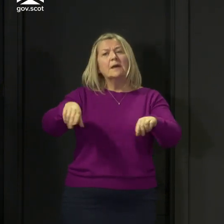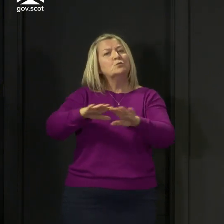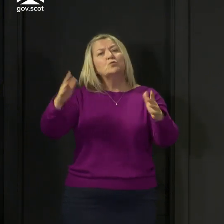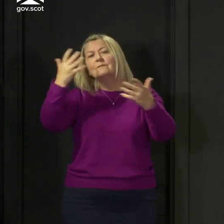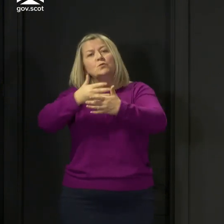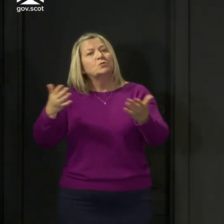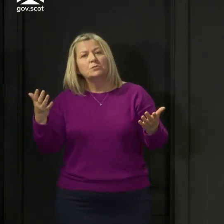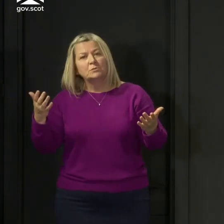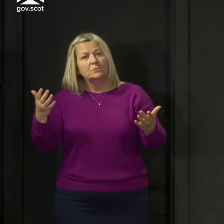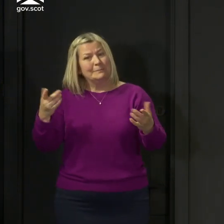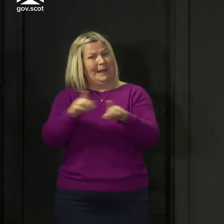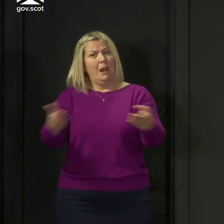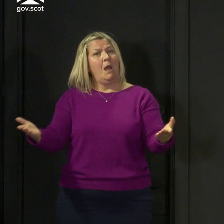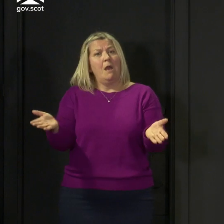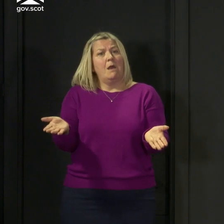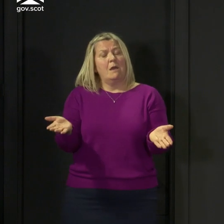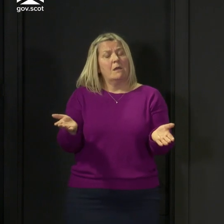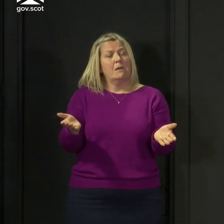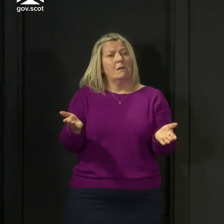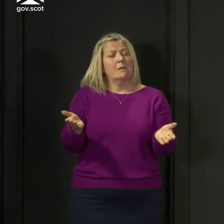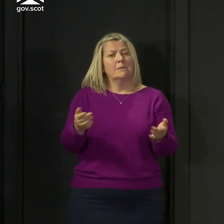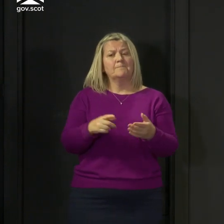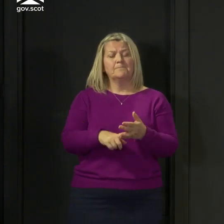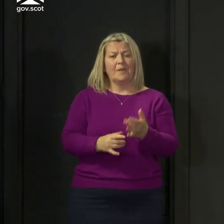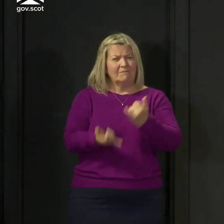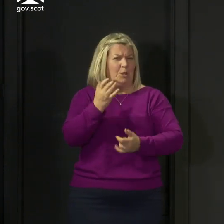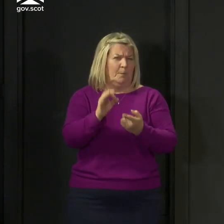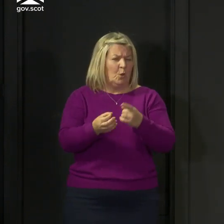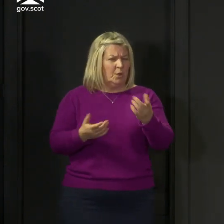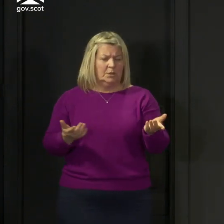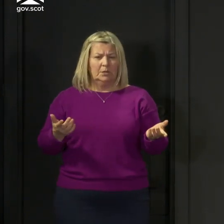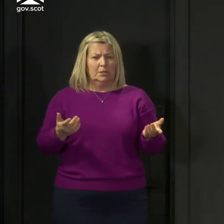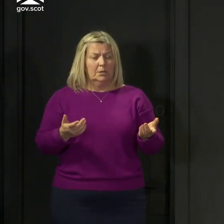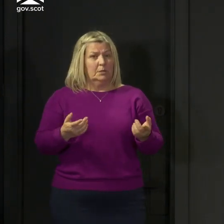kicks in. And the final point I would make is this, if you look across Europe right now,